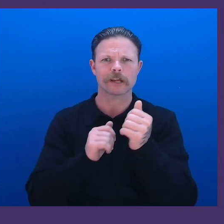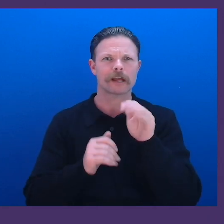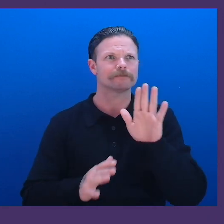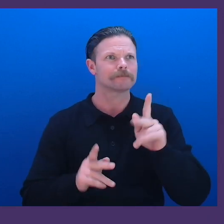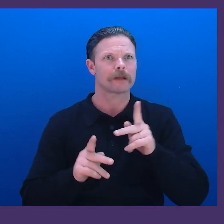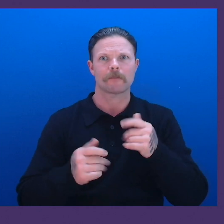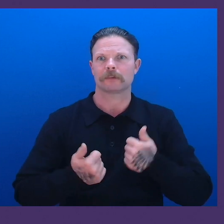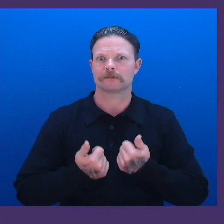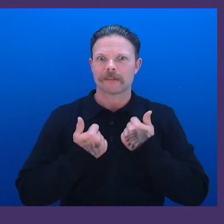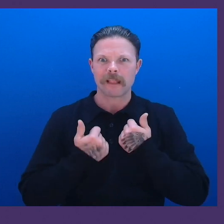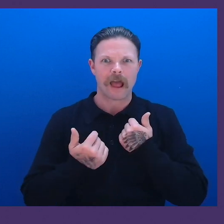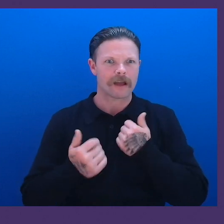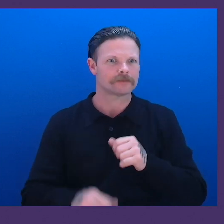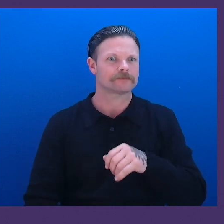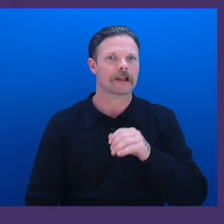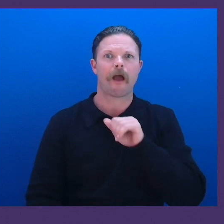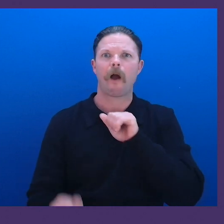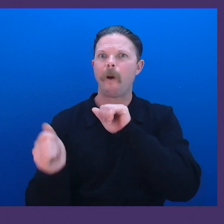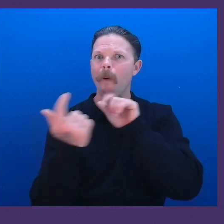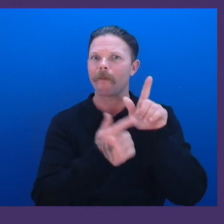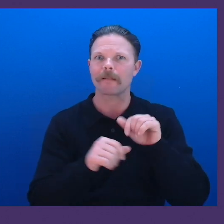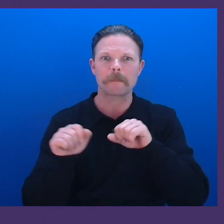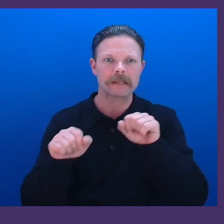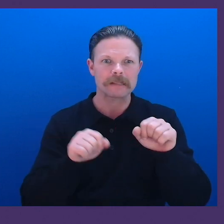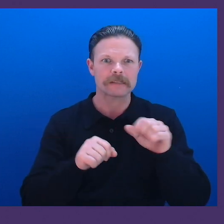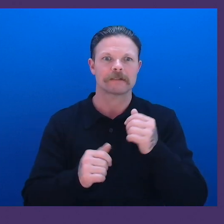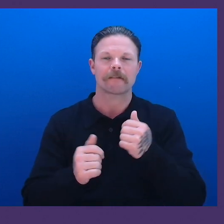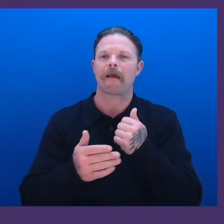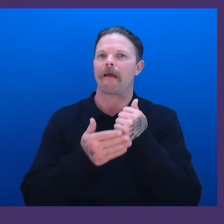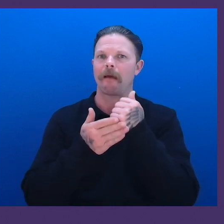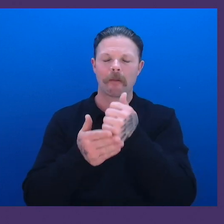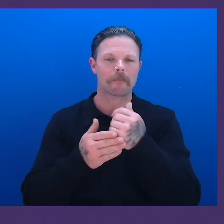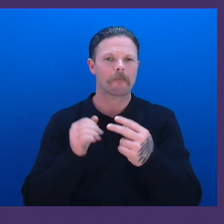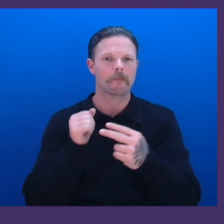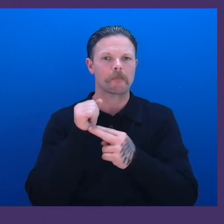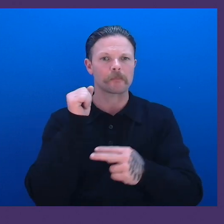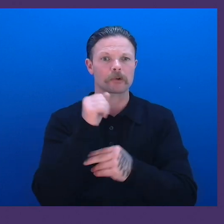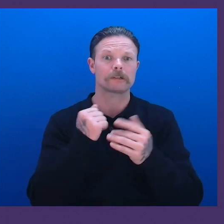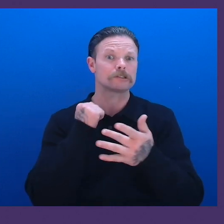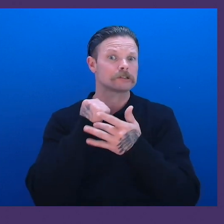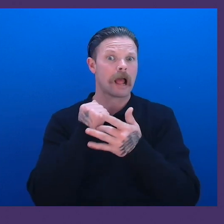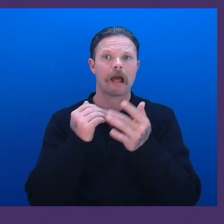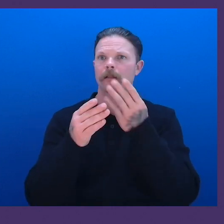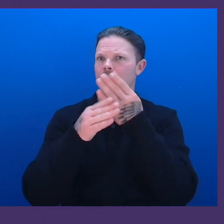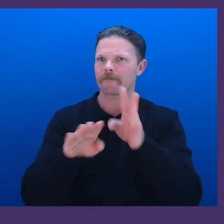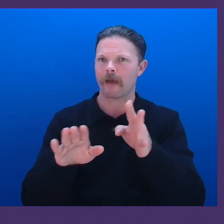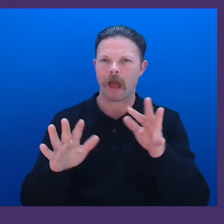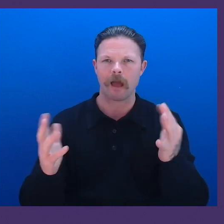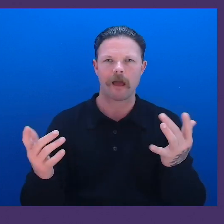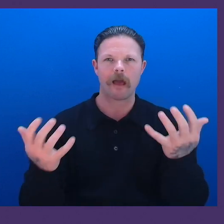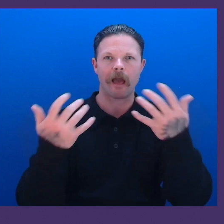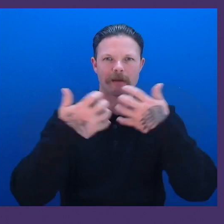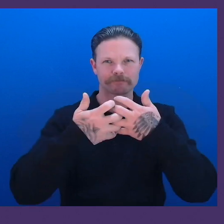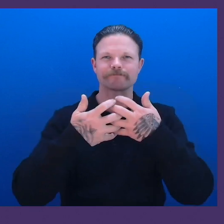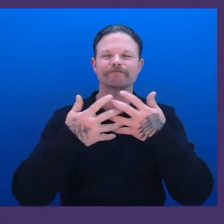to bridge the technology divide. It can make the technology be more inclusive and accessible for people with disabilities.